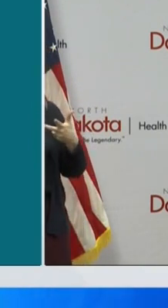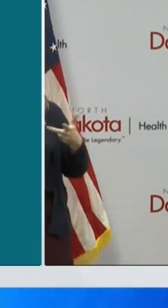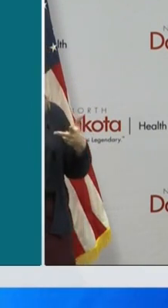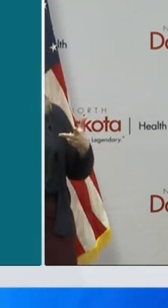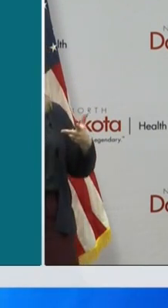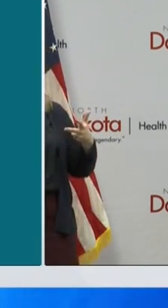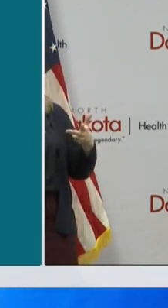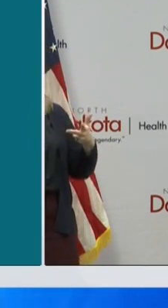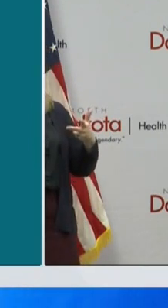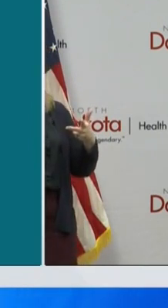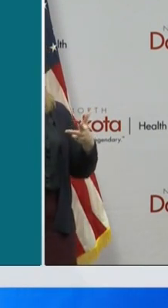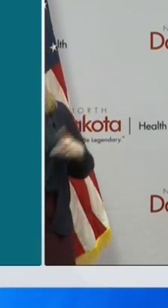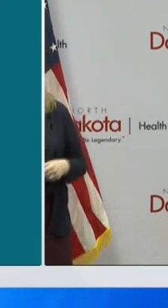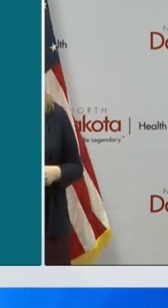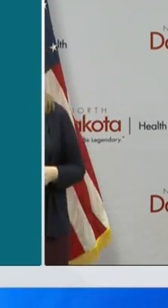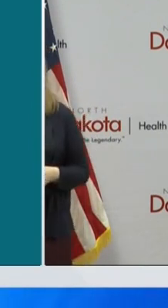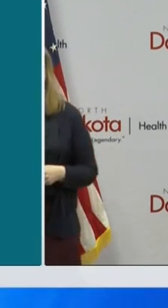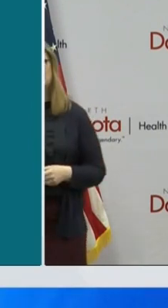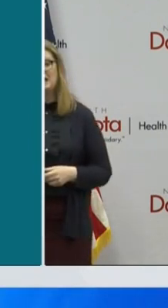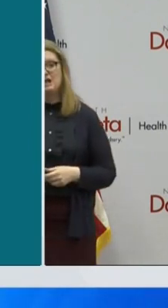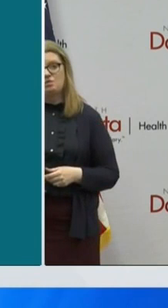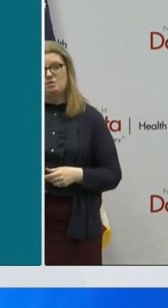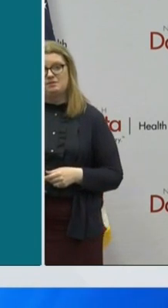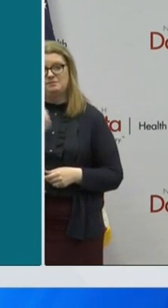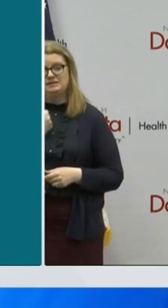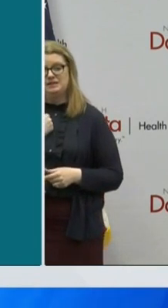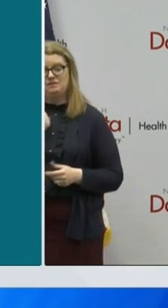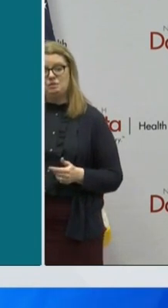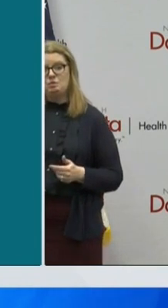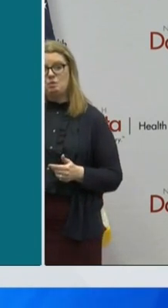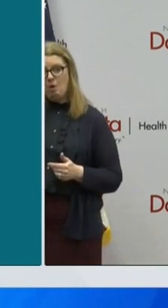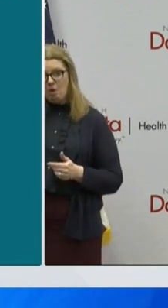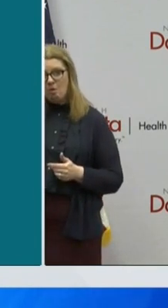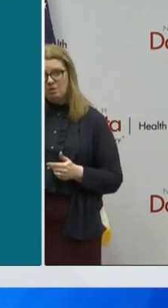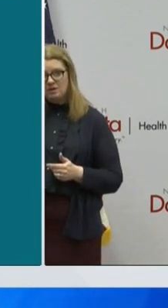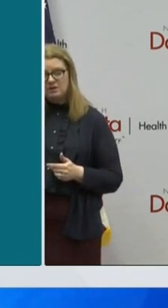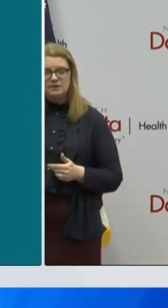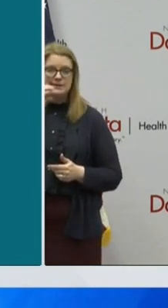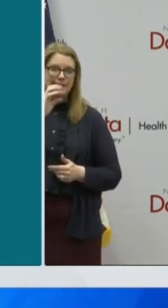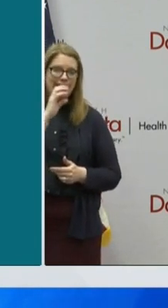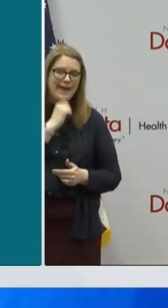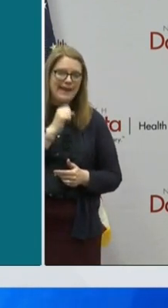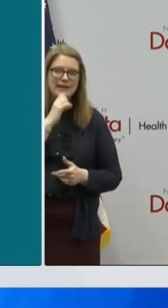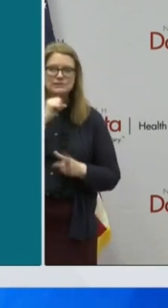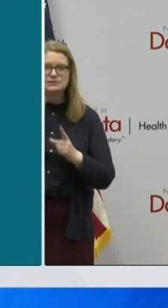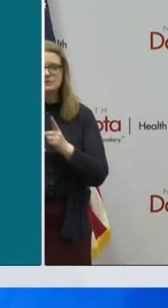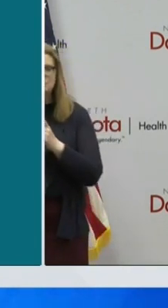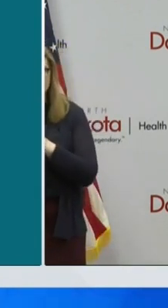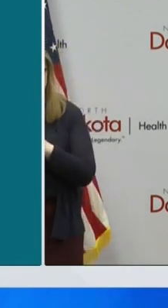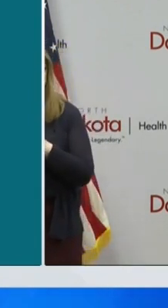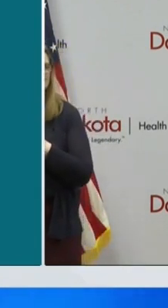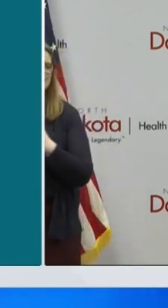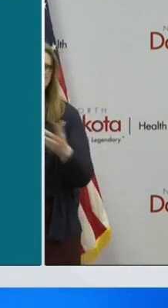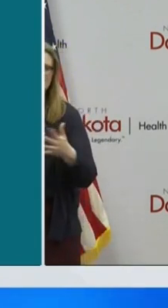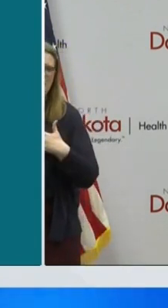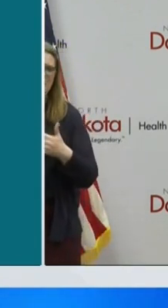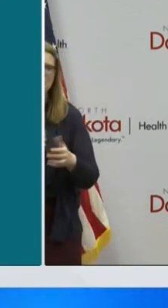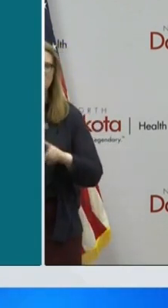THE LOVED ONES THAT PASSED. THIS VULNERABLE POPULATION, WE'RE WORKING HARD TO PROTECT AND AS KATT RIB AND I BOTH KNOW